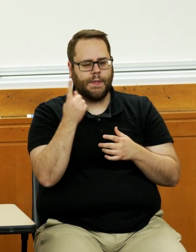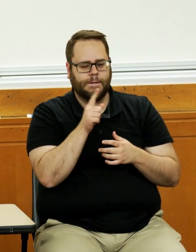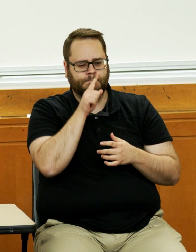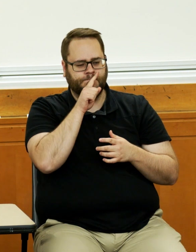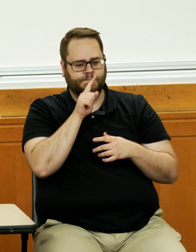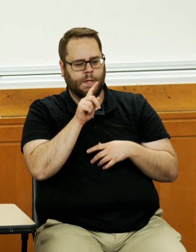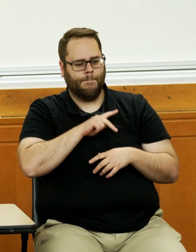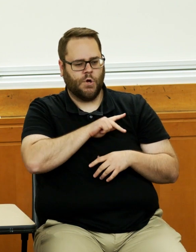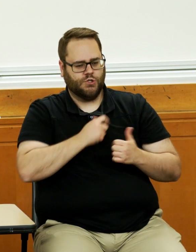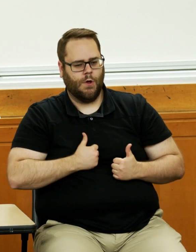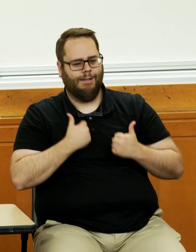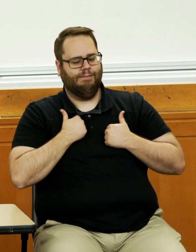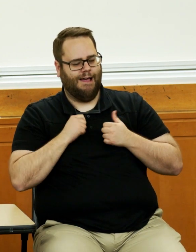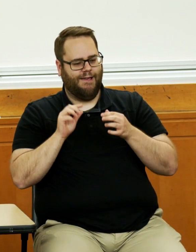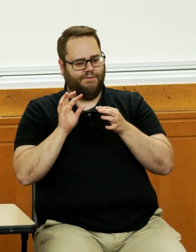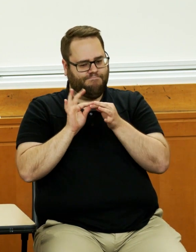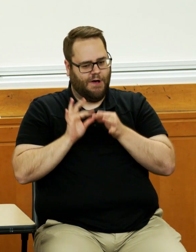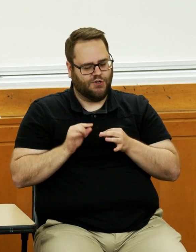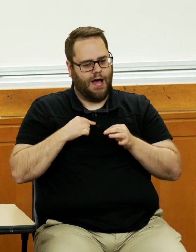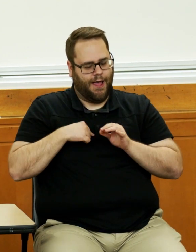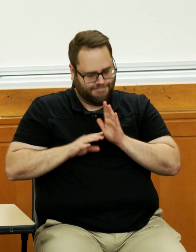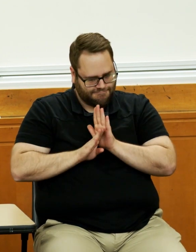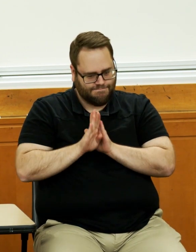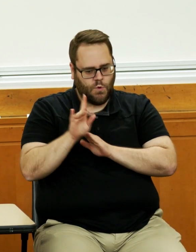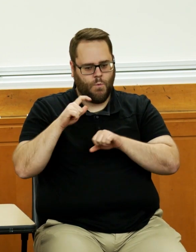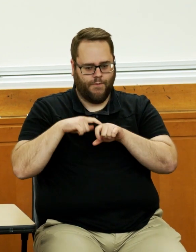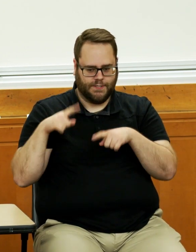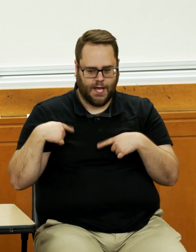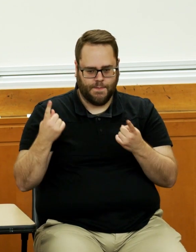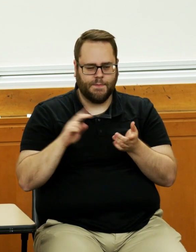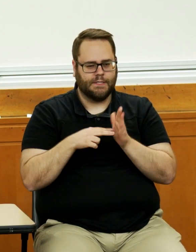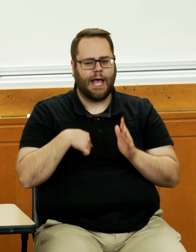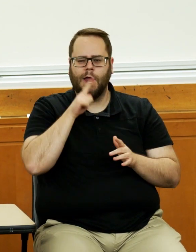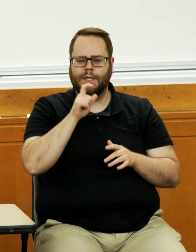life mantra that I had built up over time, which is basically “I don't need you to accept me. Who